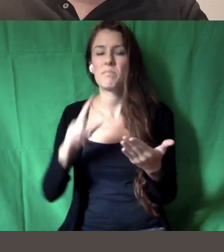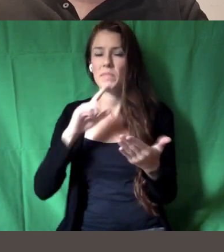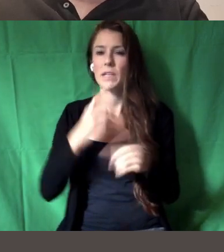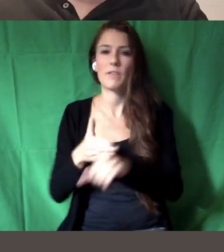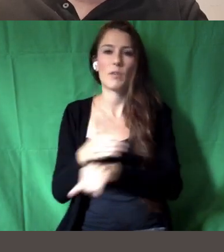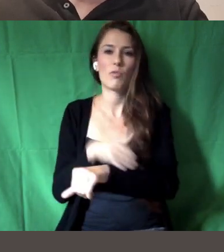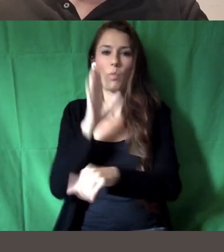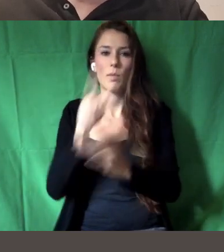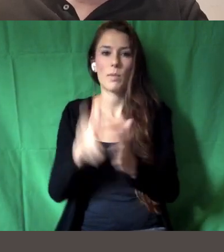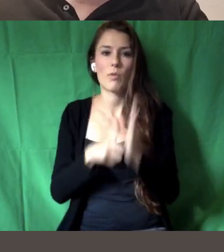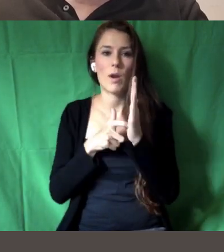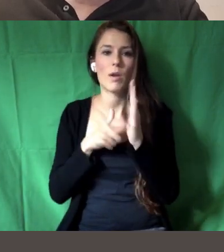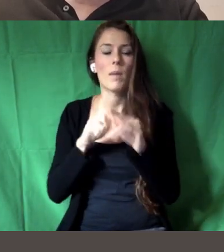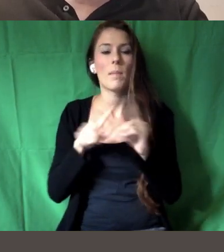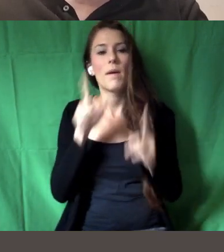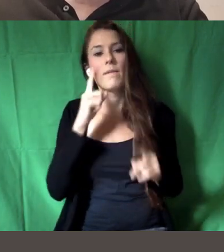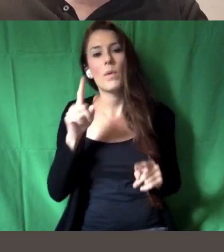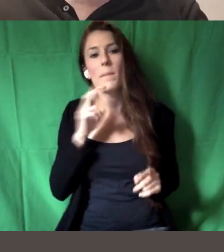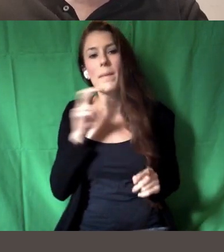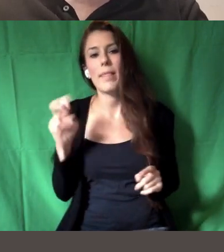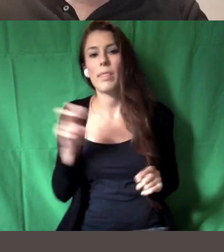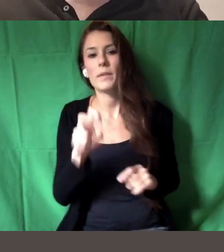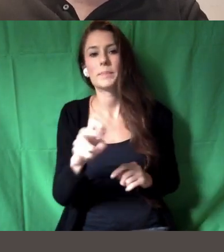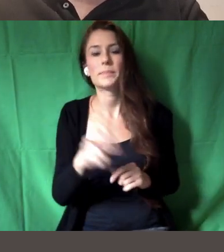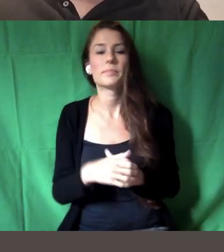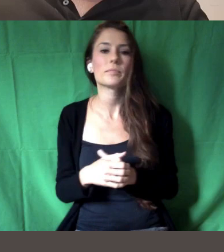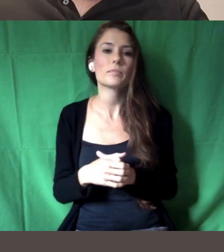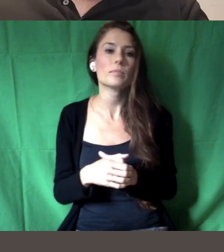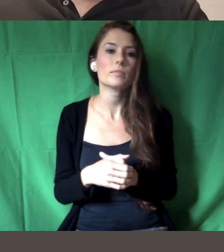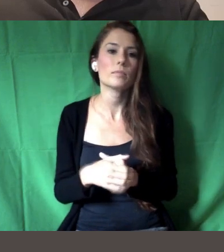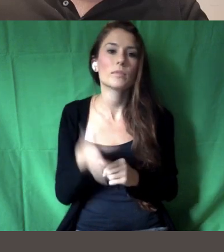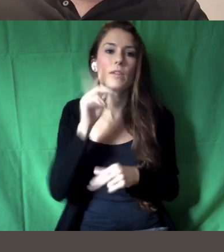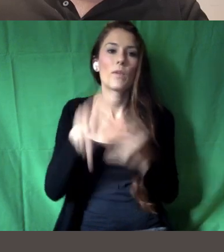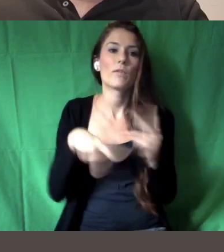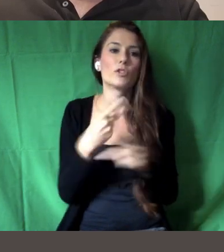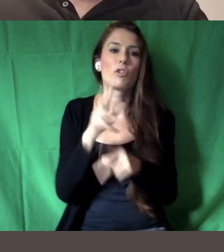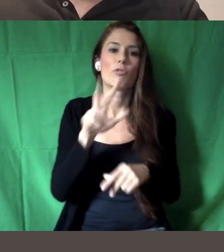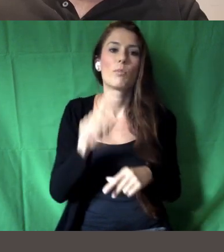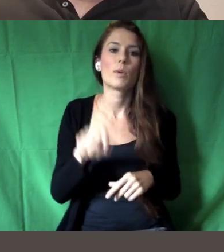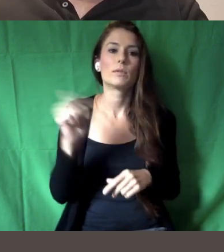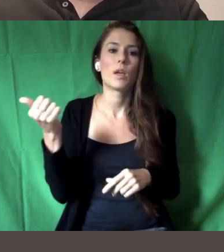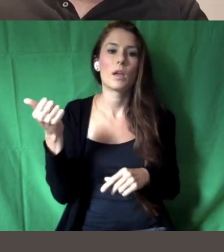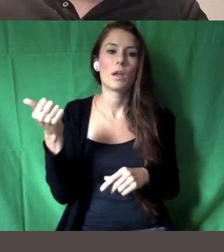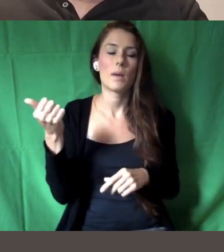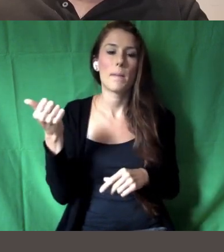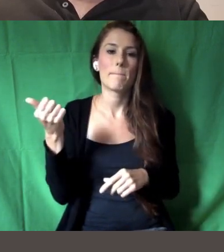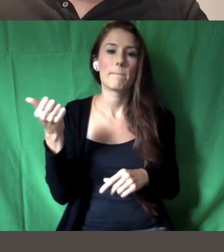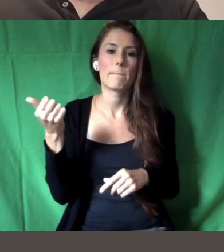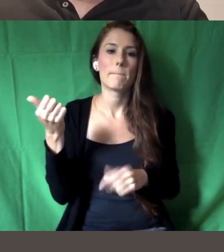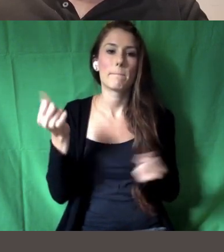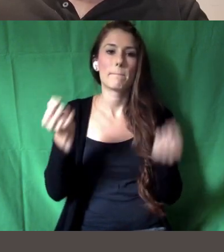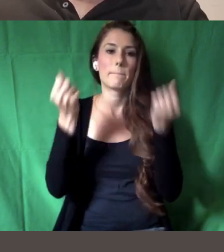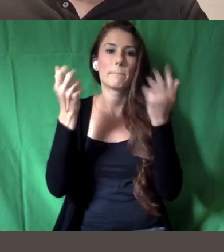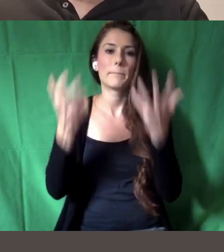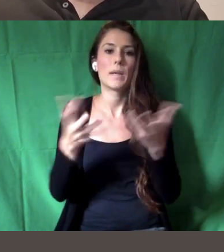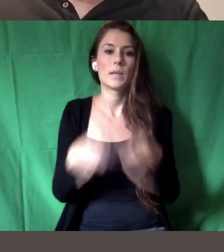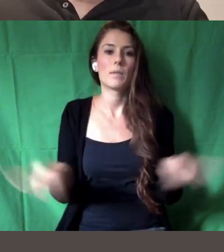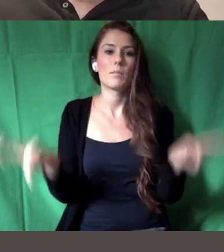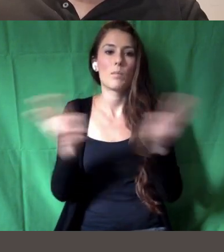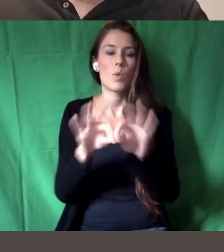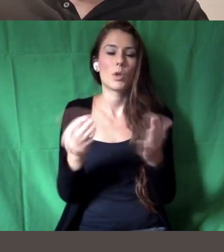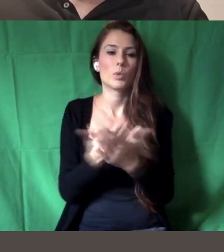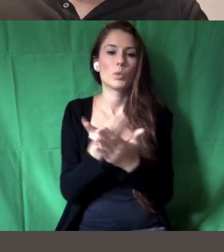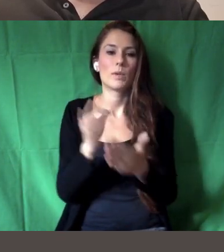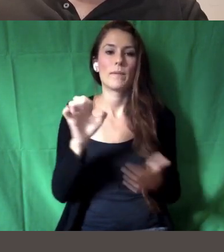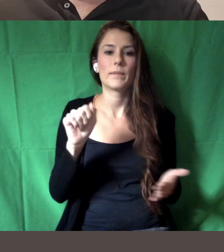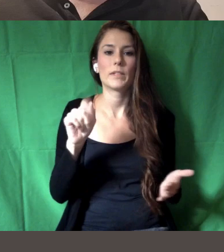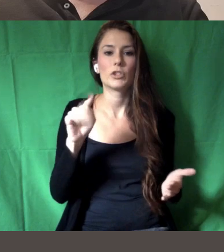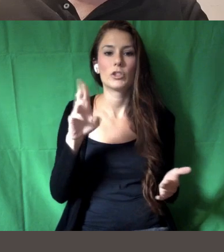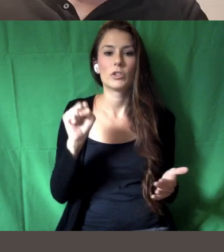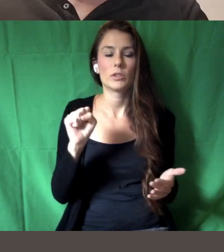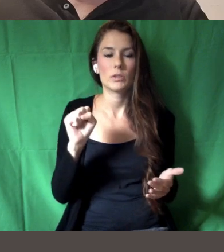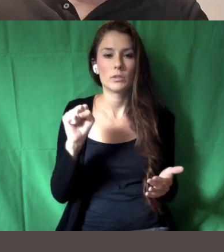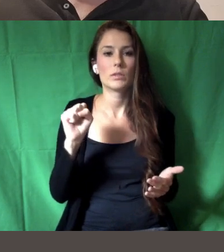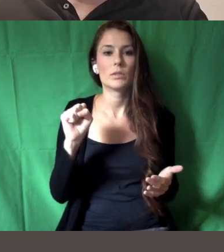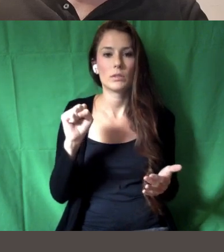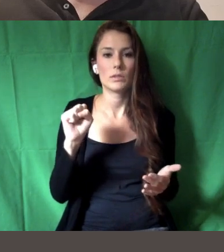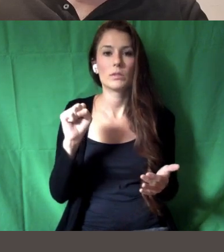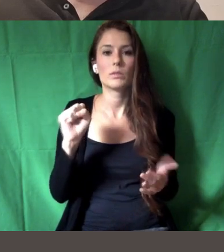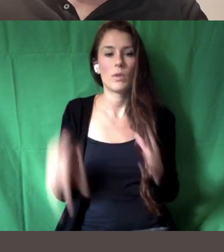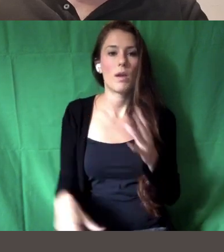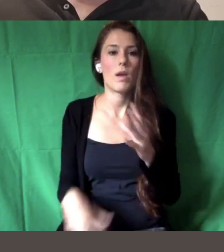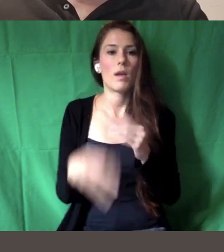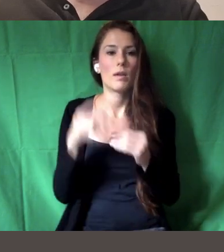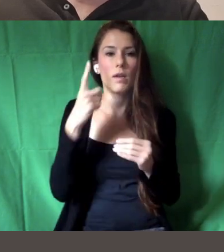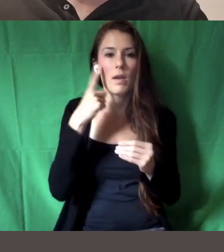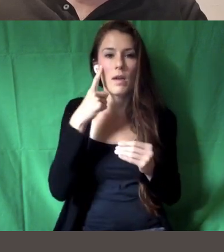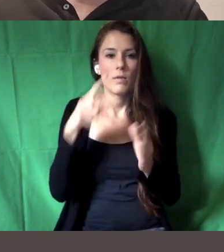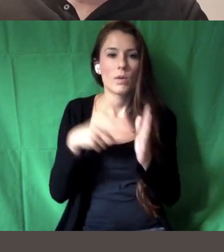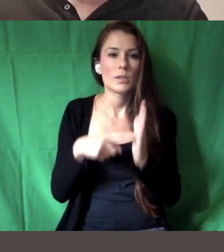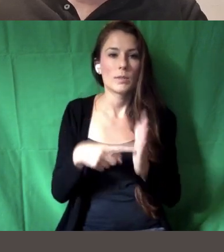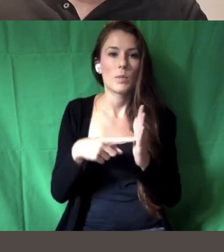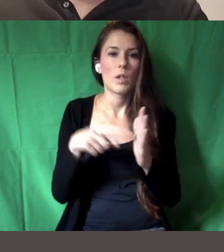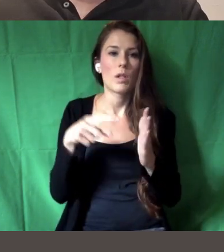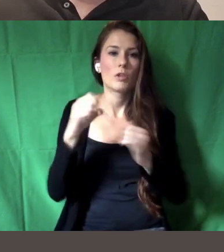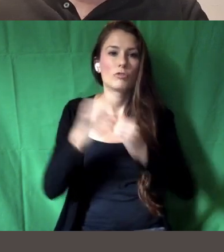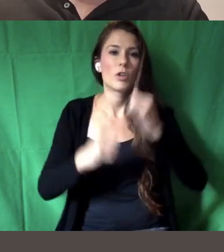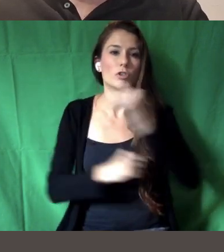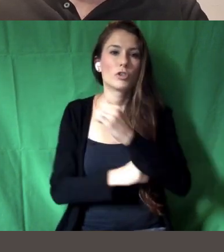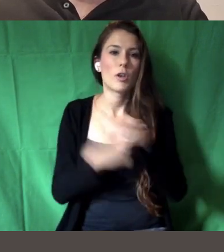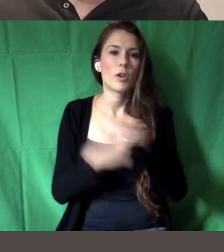Part 4 Python. From version 3.10, many important new features were introduced such as structured